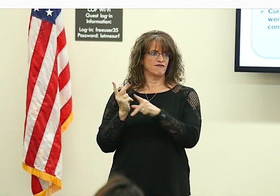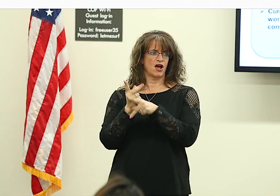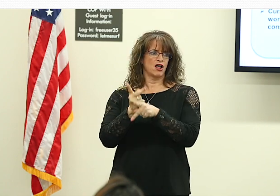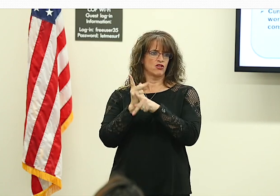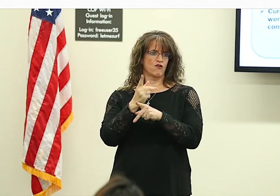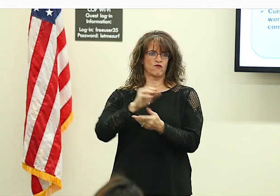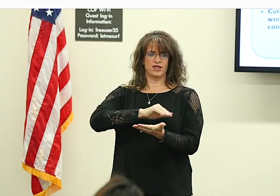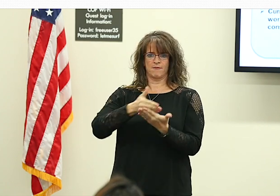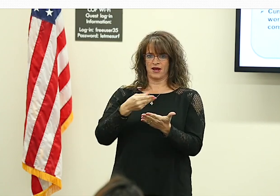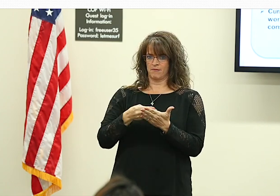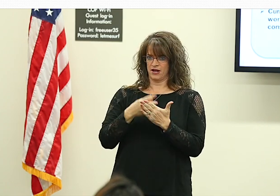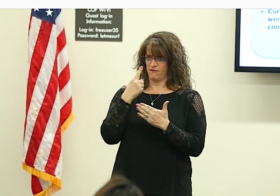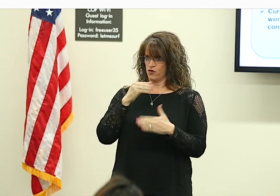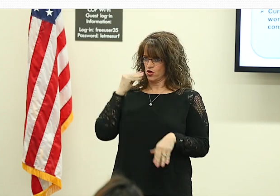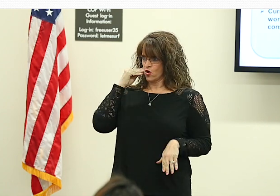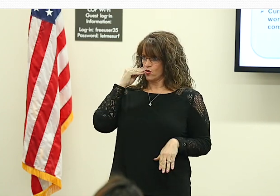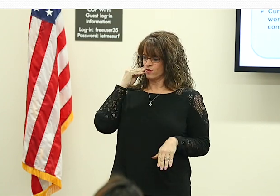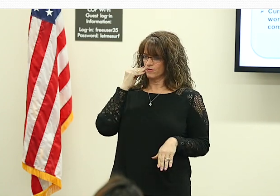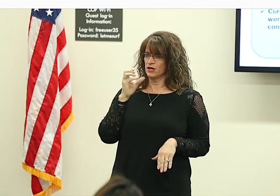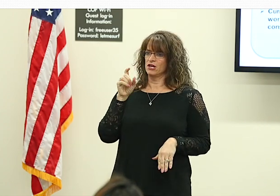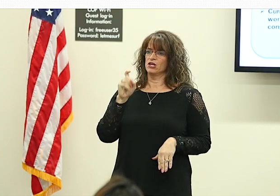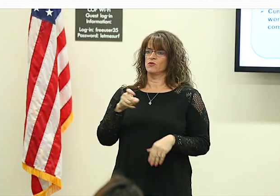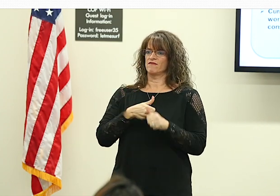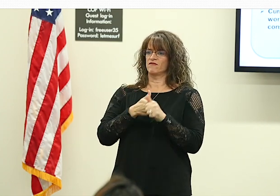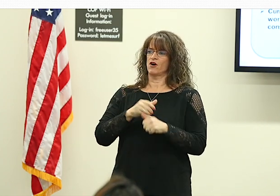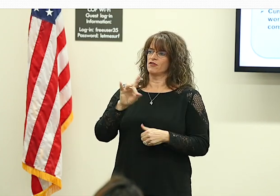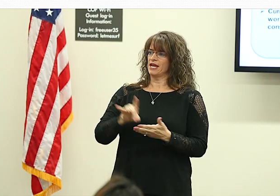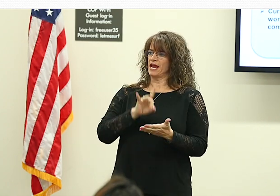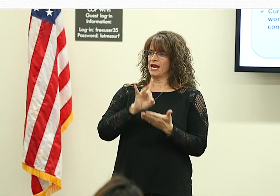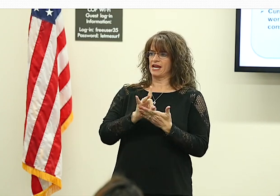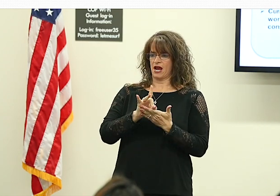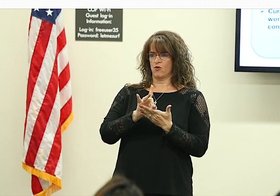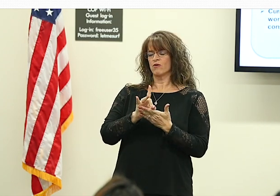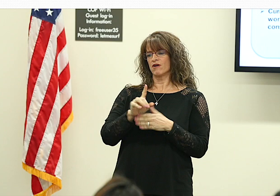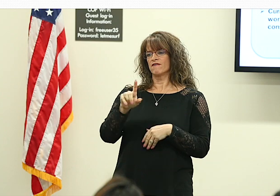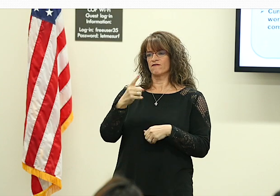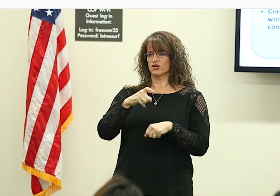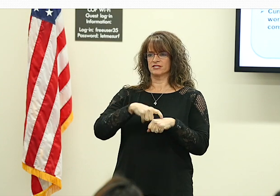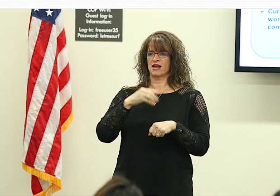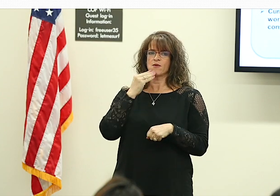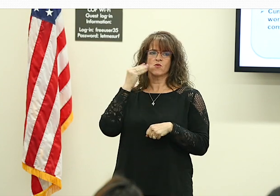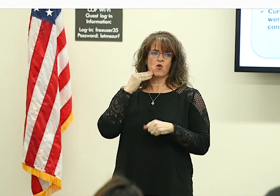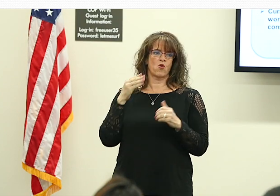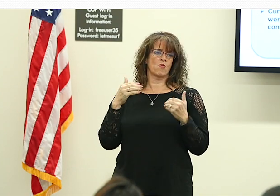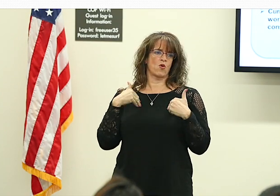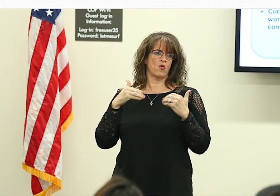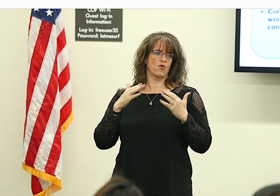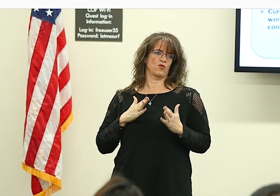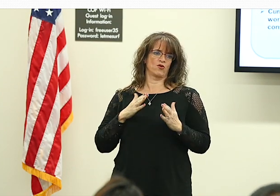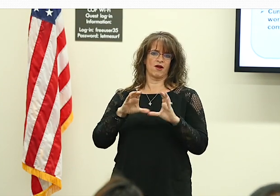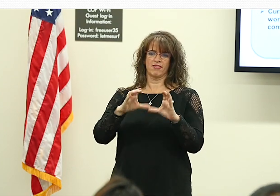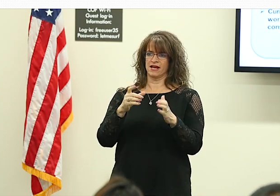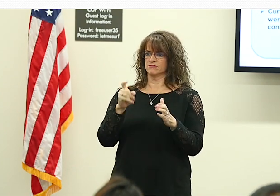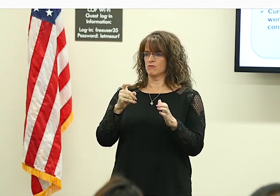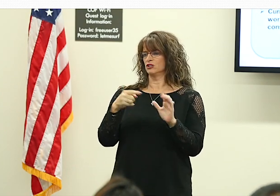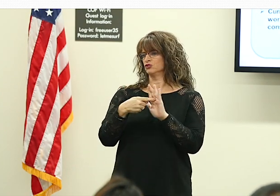And you have to provide the eight-hour first time home buyer class completion certificate. So, honestly,